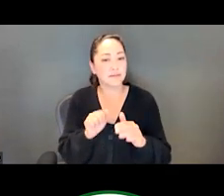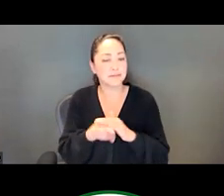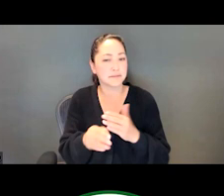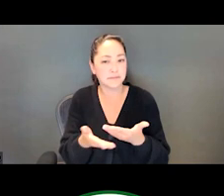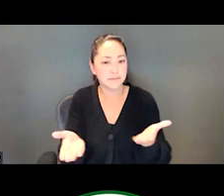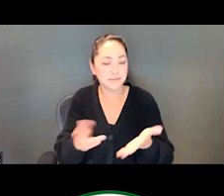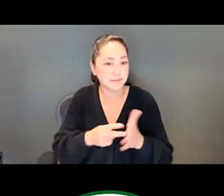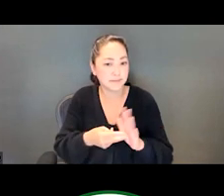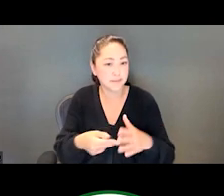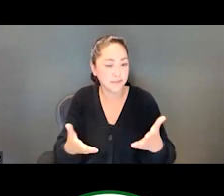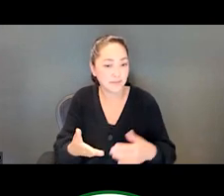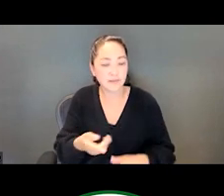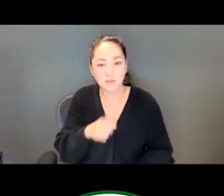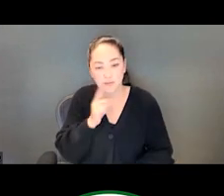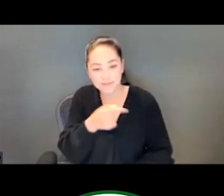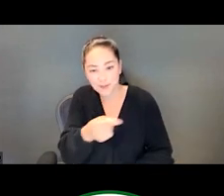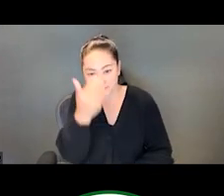probably have different versions of it.